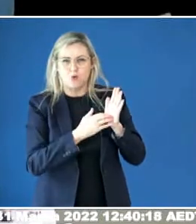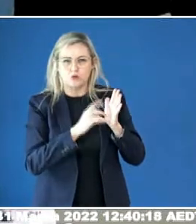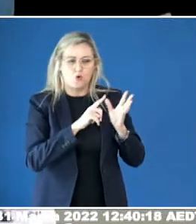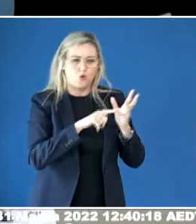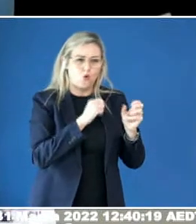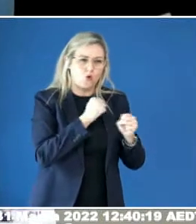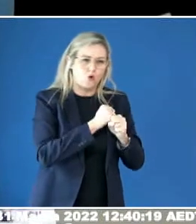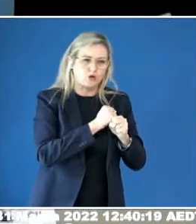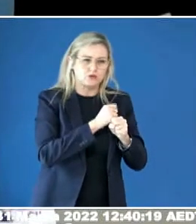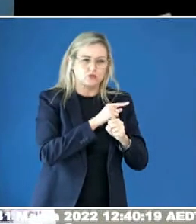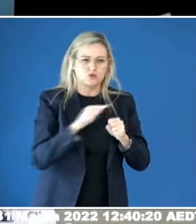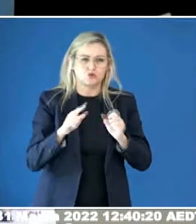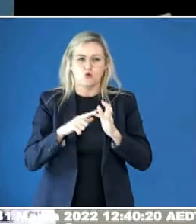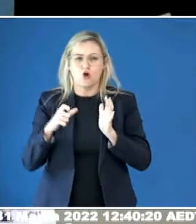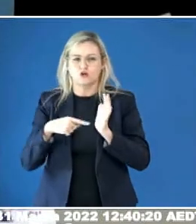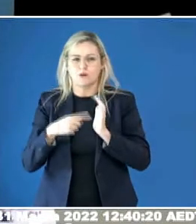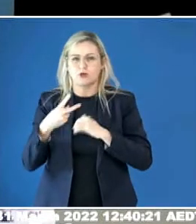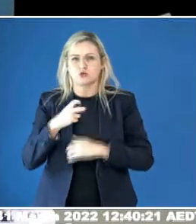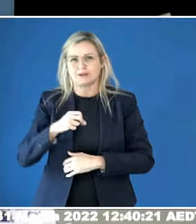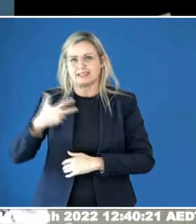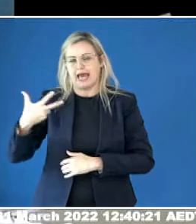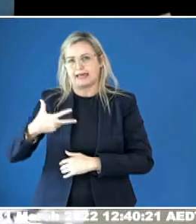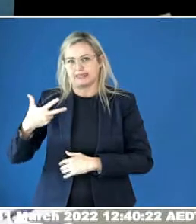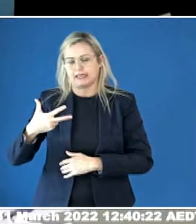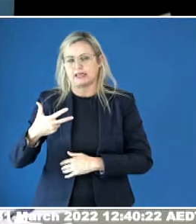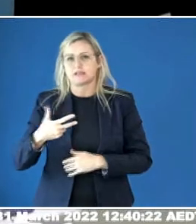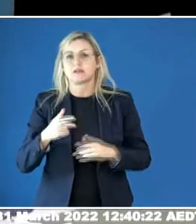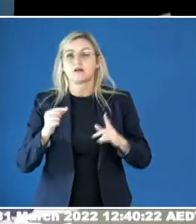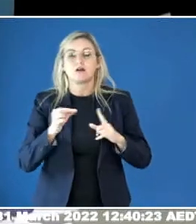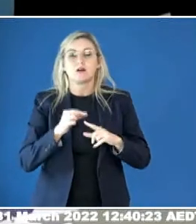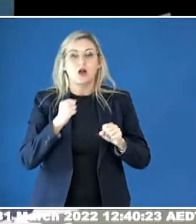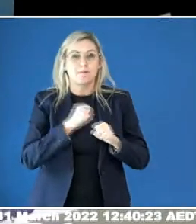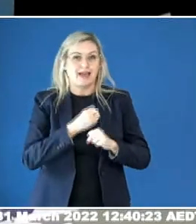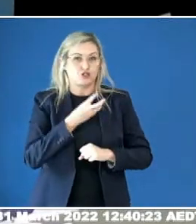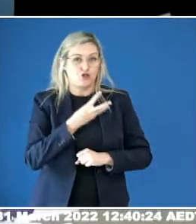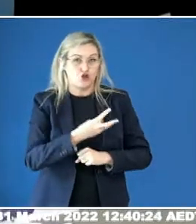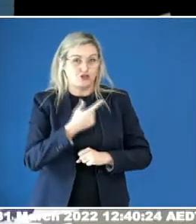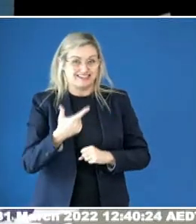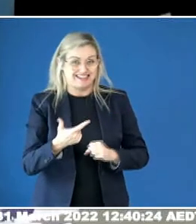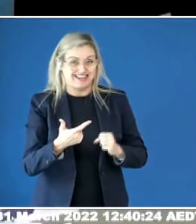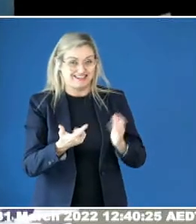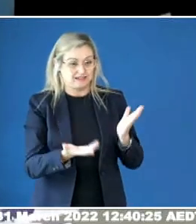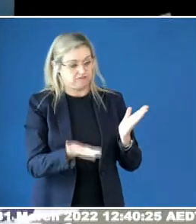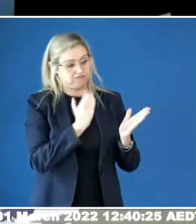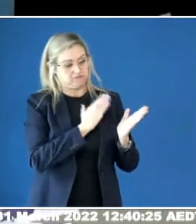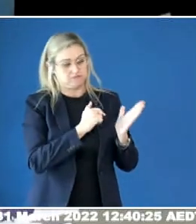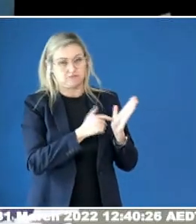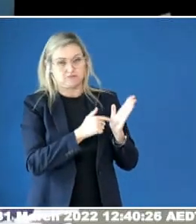And the - on page 36, the incident